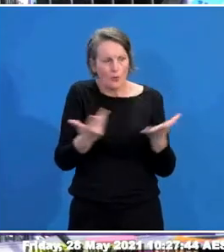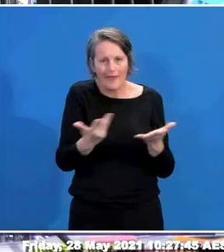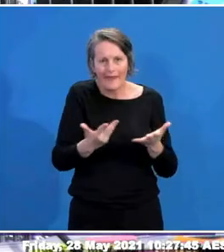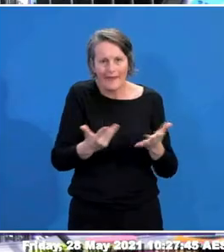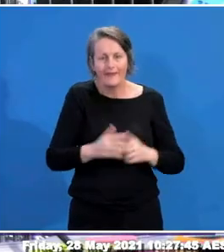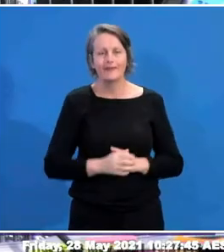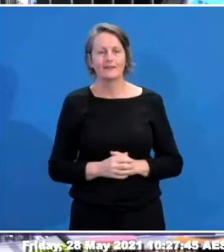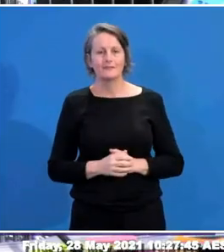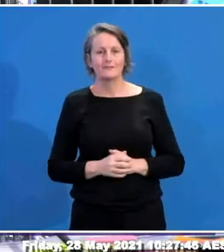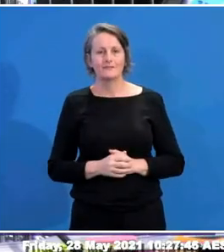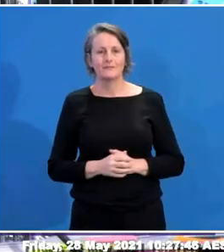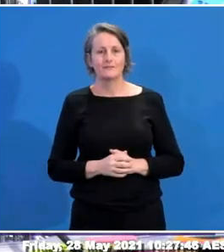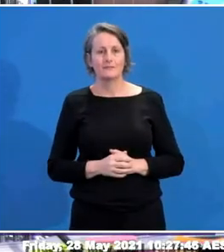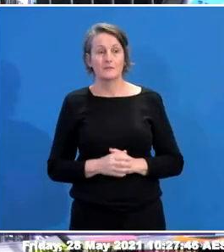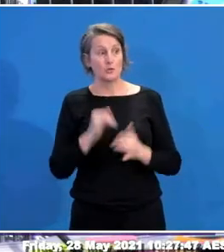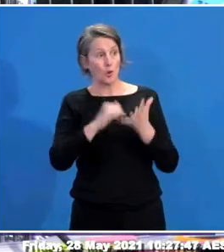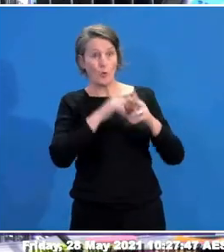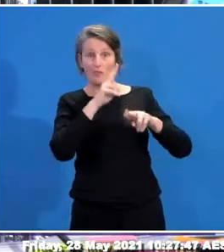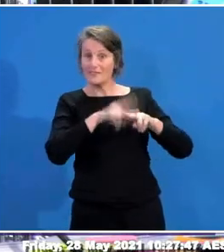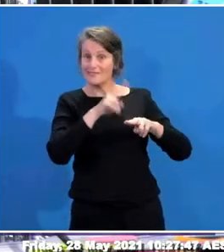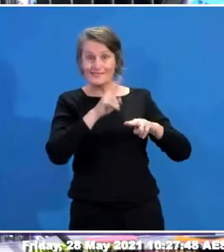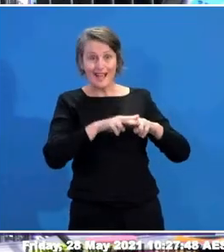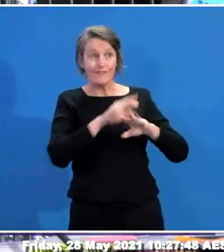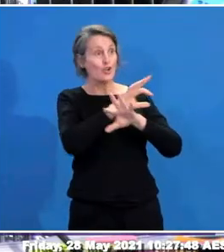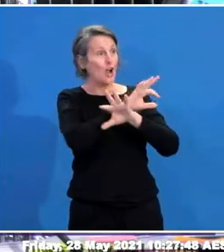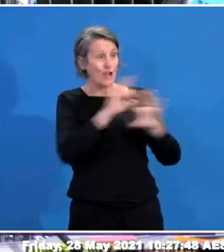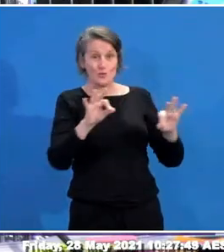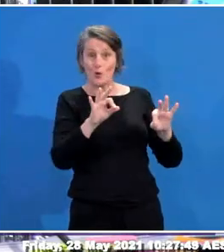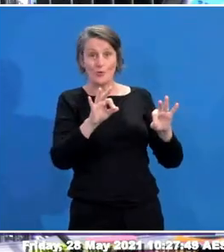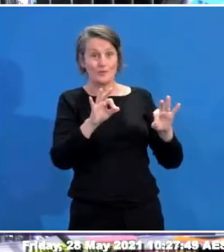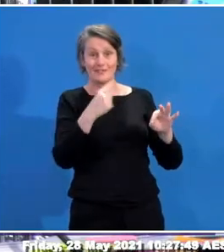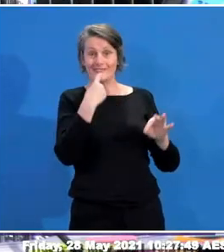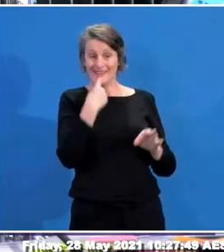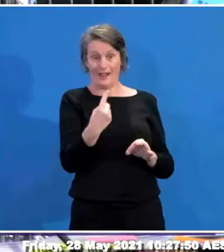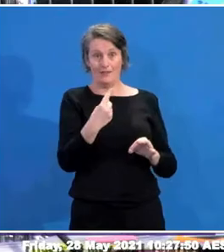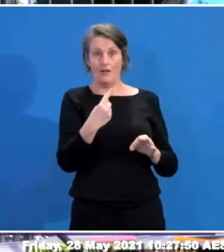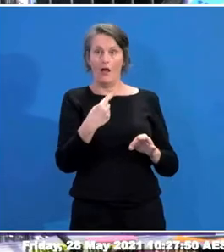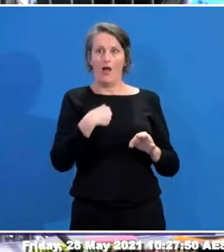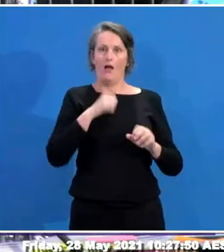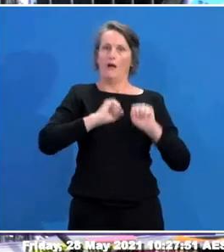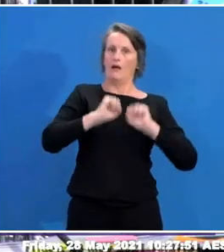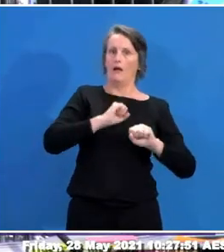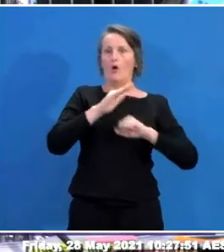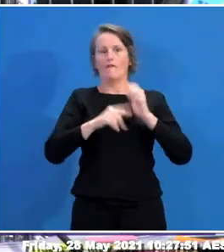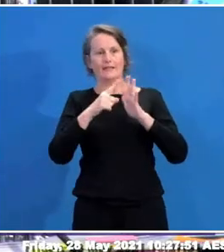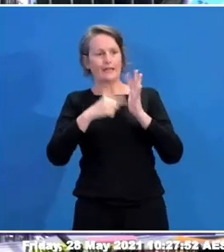So the staff are not saying the reason for non-reporting is Eliza. She's not identified, is she?